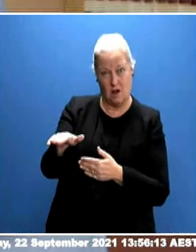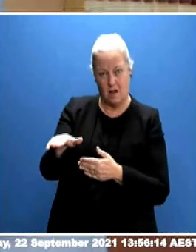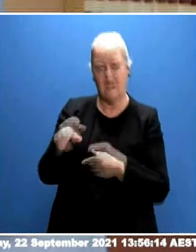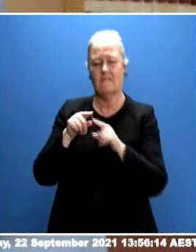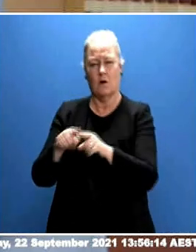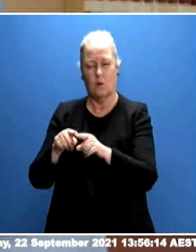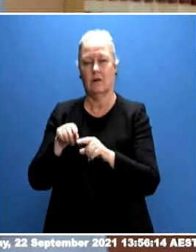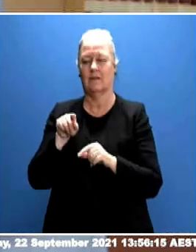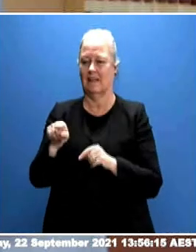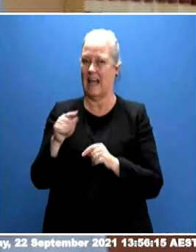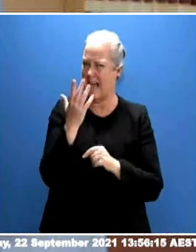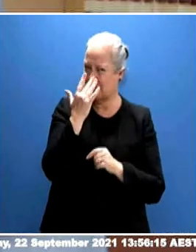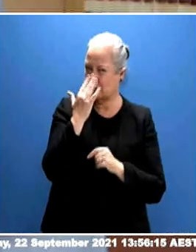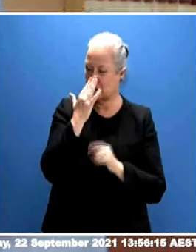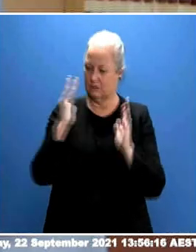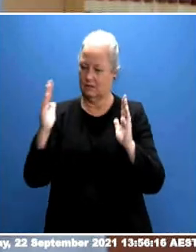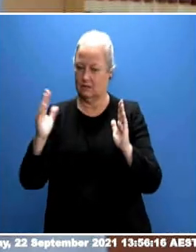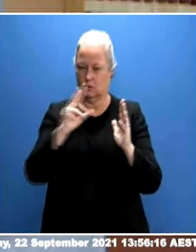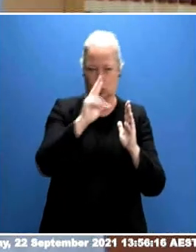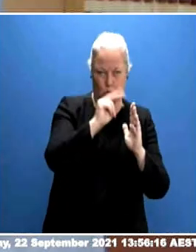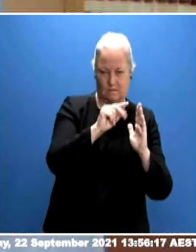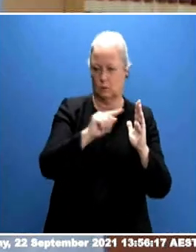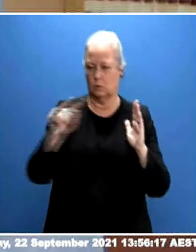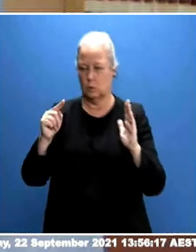unless there are very strong exceptional circumstances.